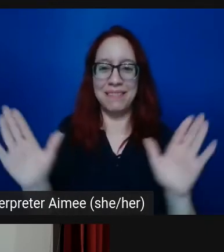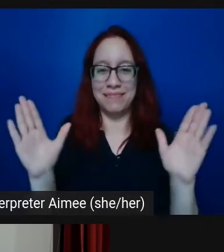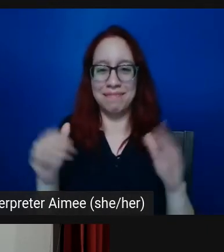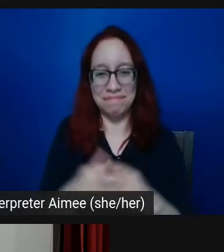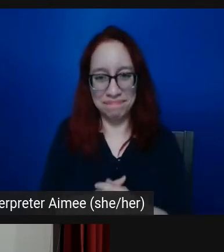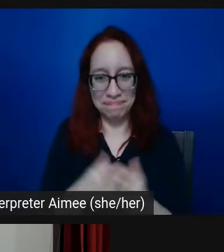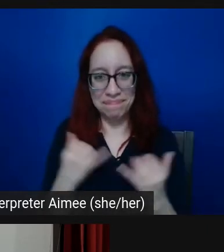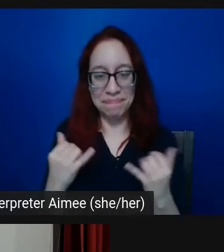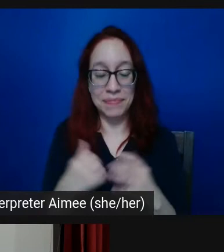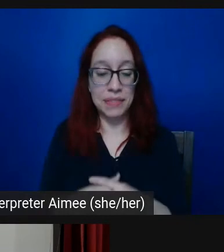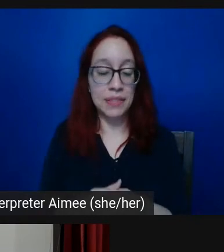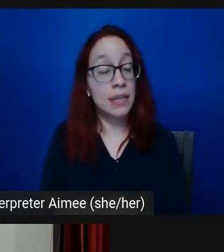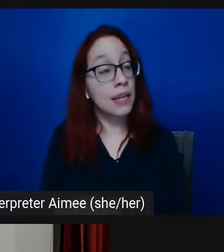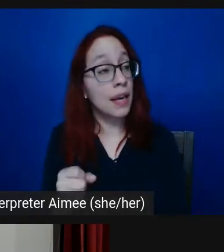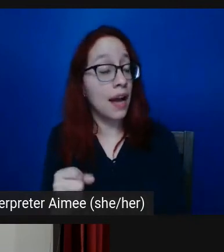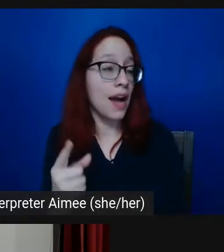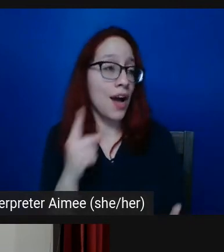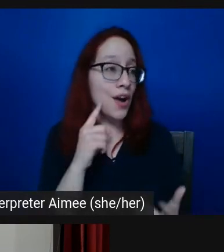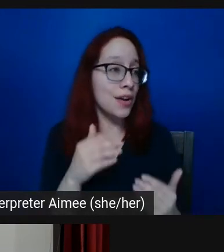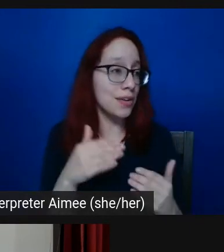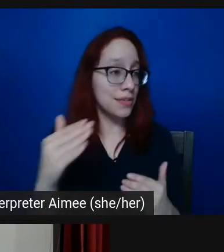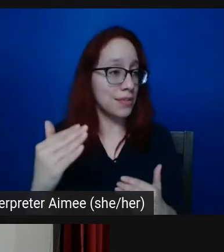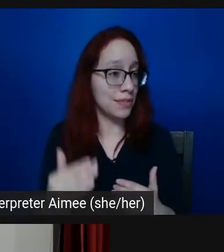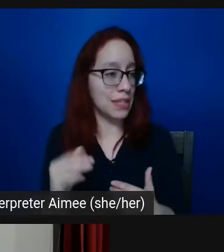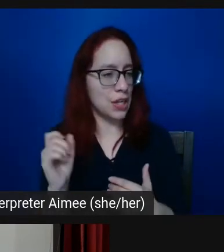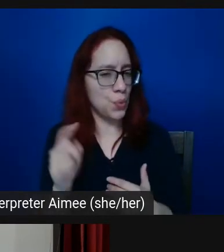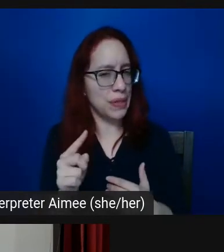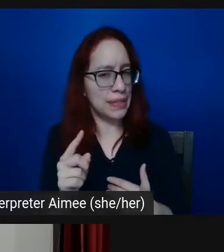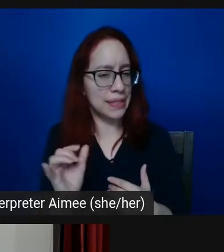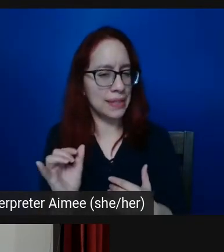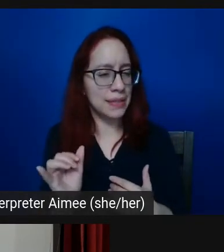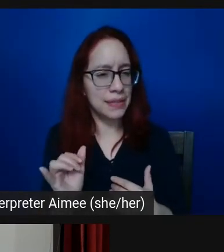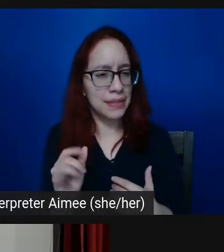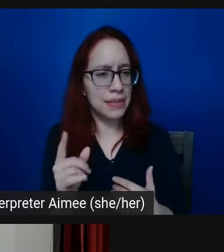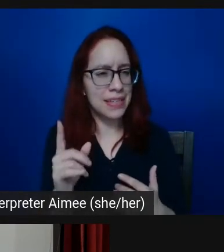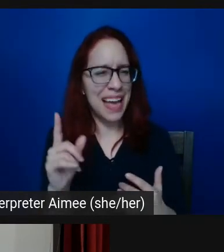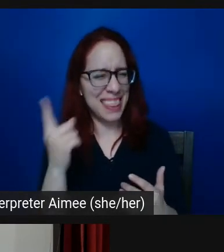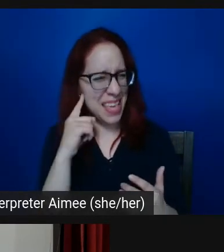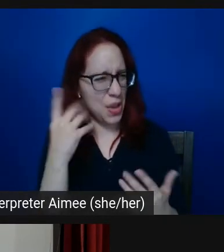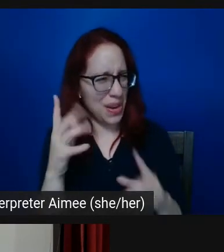Yes, our next question is, you've answered it a bit.